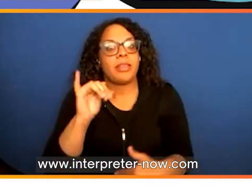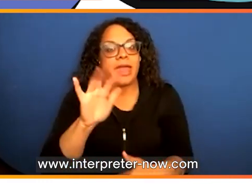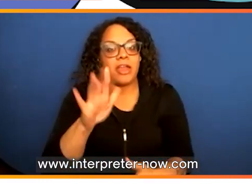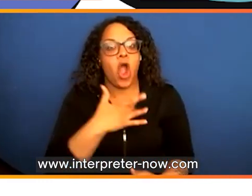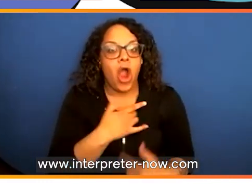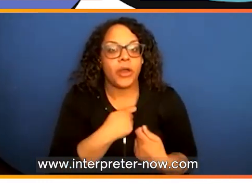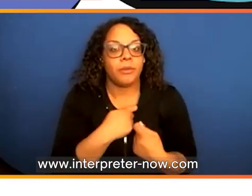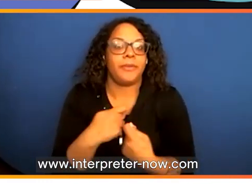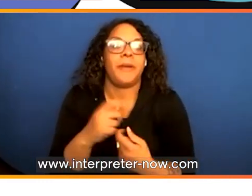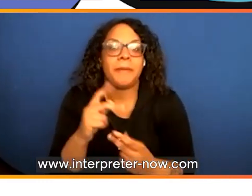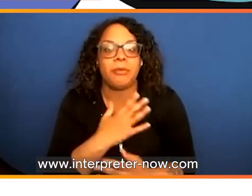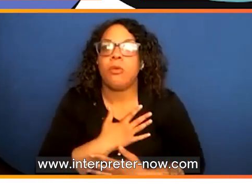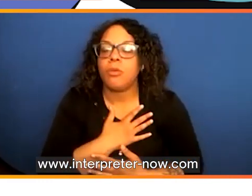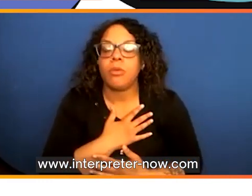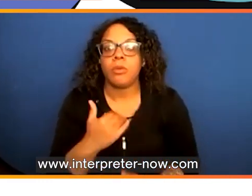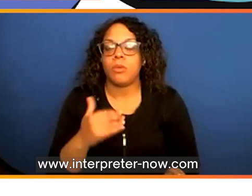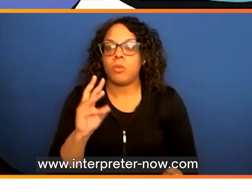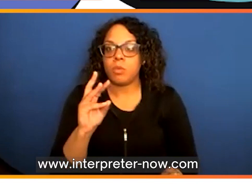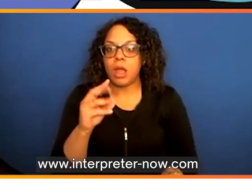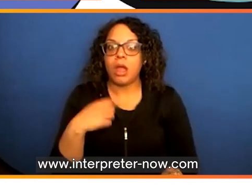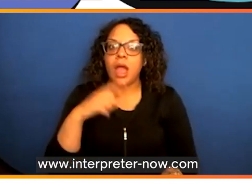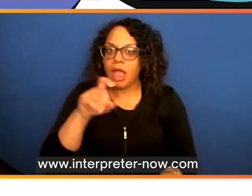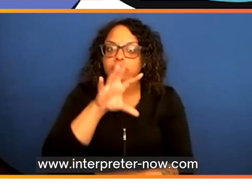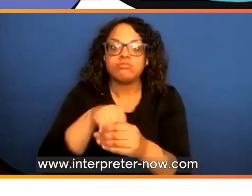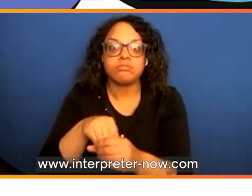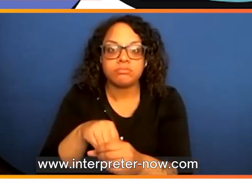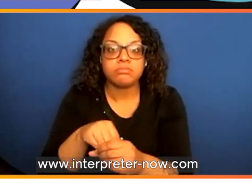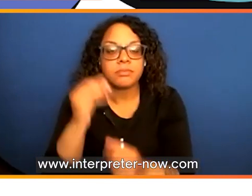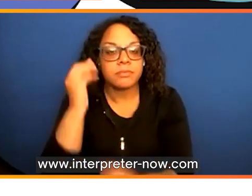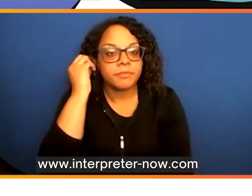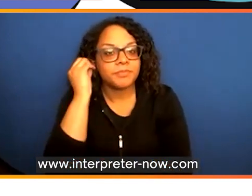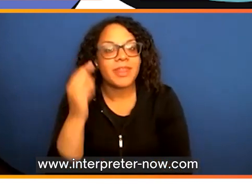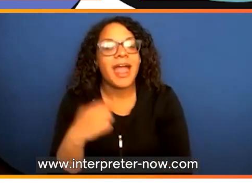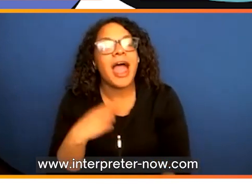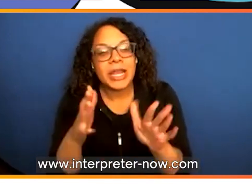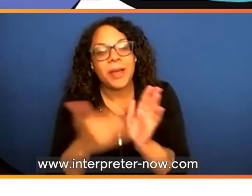I need to do." So I don't want to beat the drum too hard here. But you kind of see those pieces in